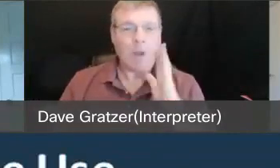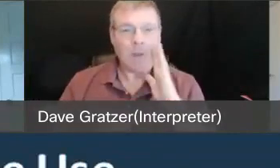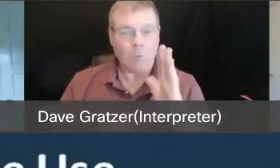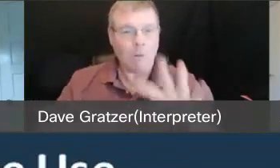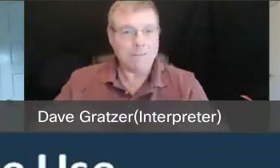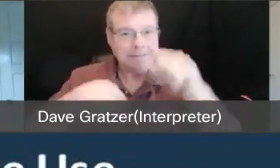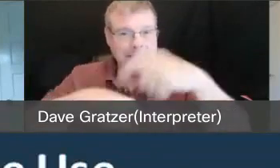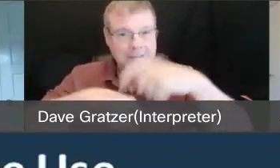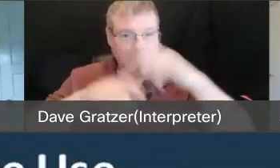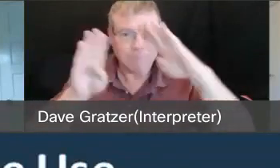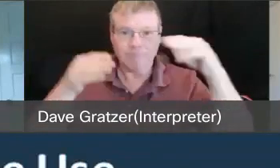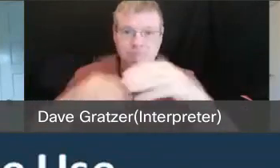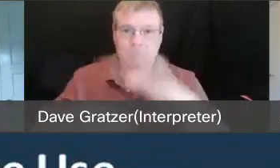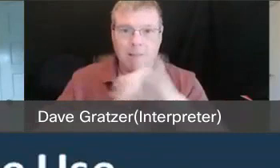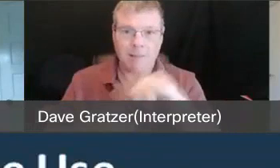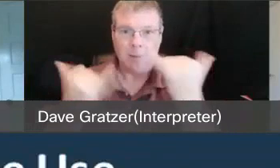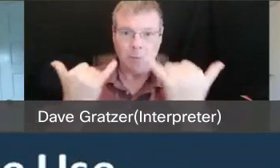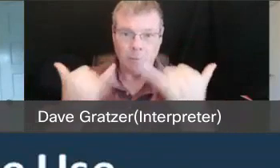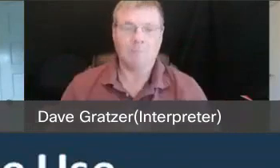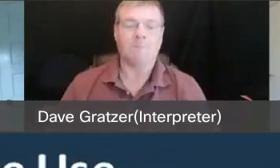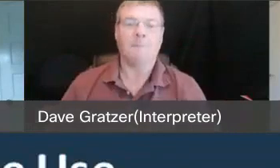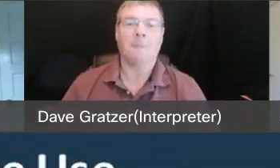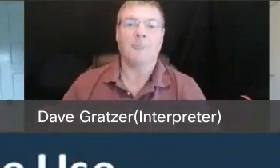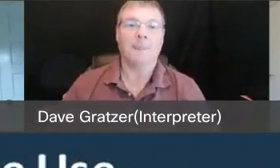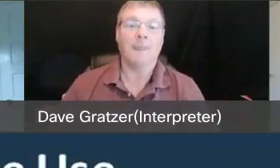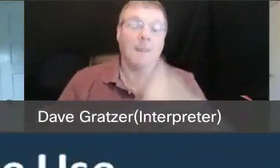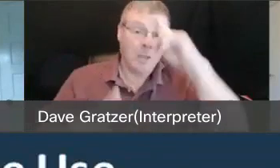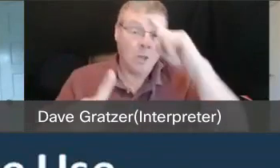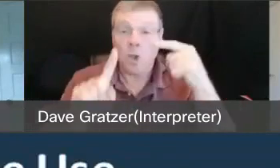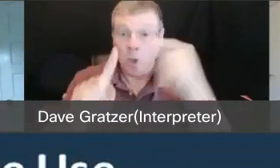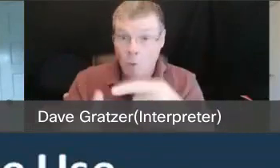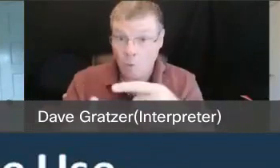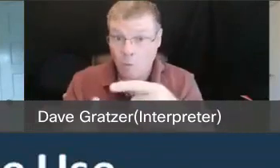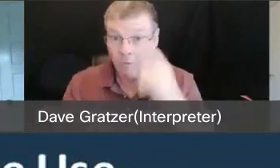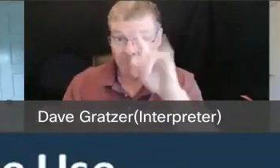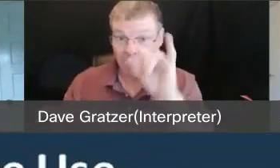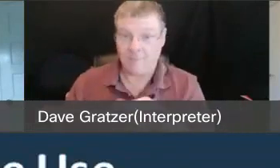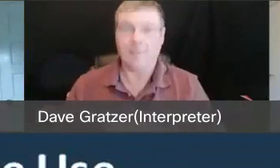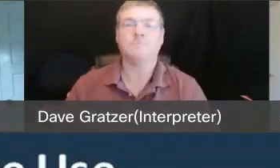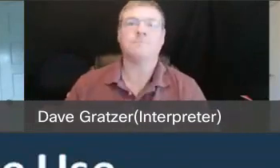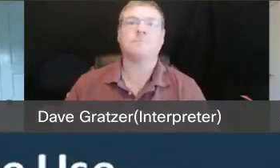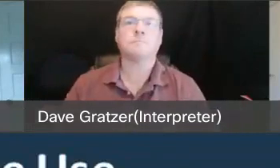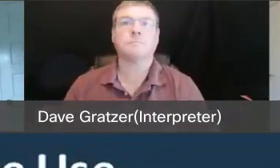on that today. The goal of the substance use section contrary to the name